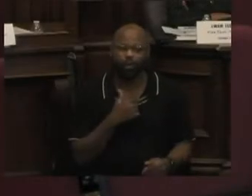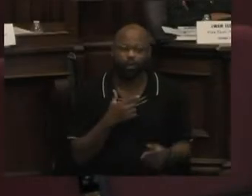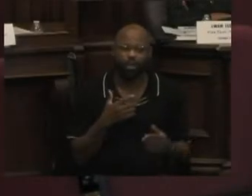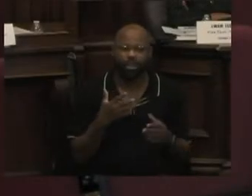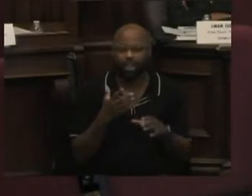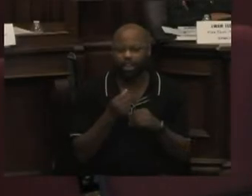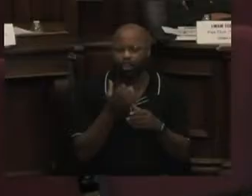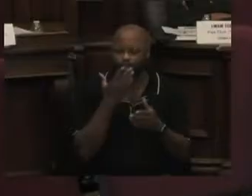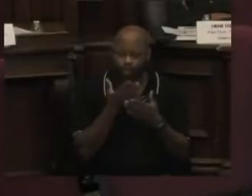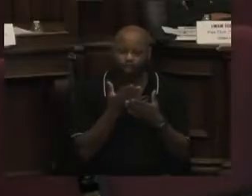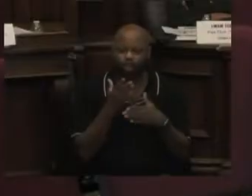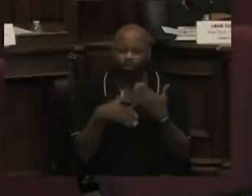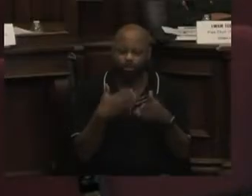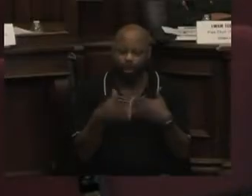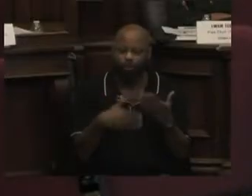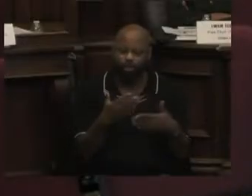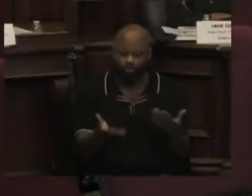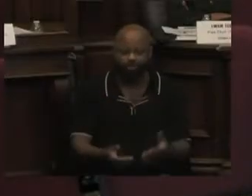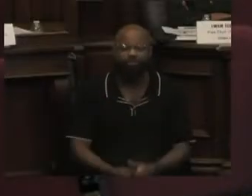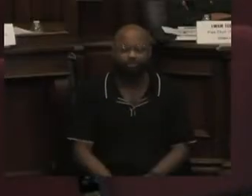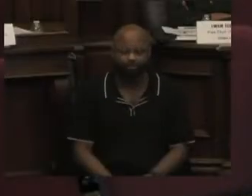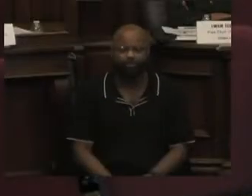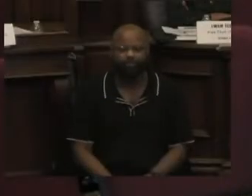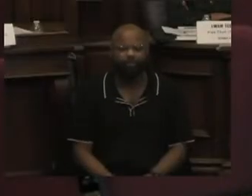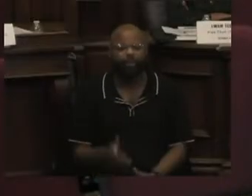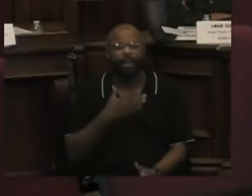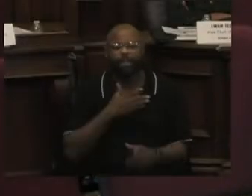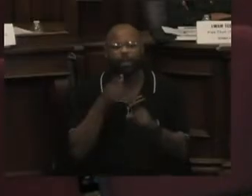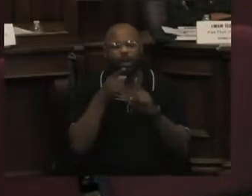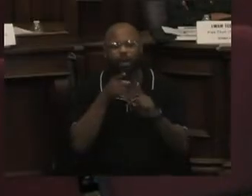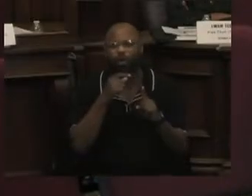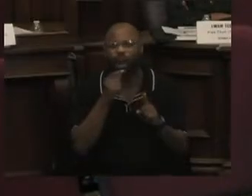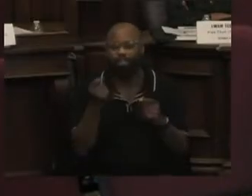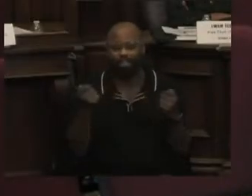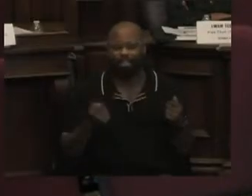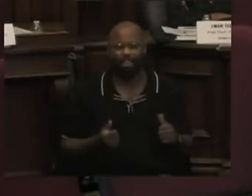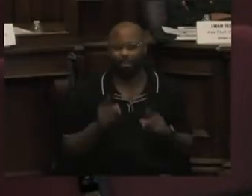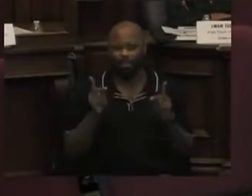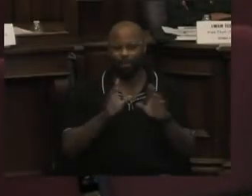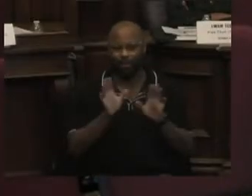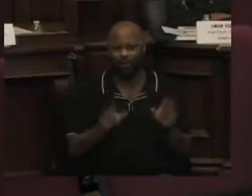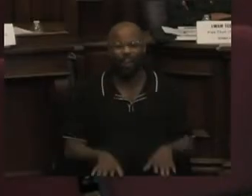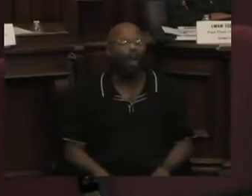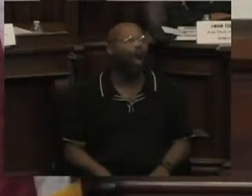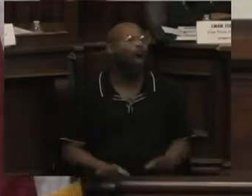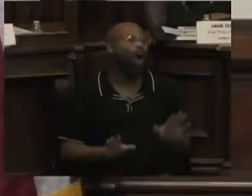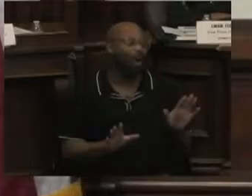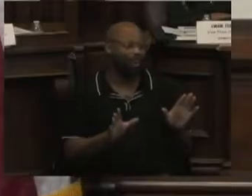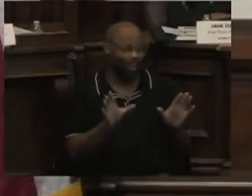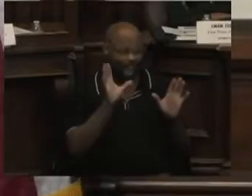remainder of the board so that we can get a good momentum